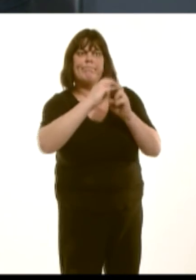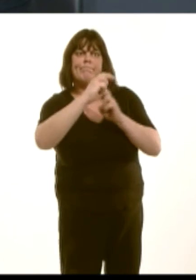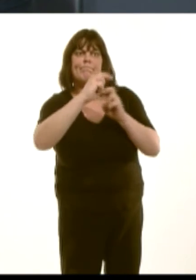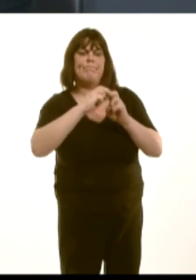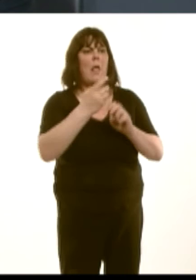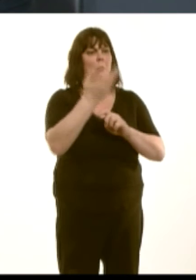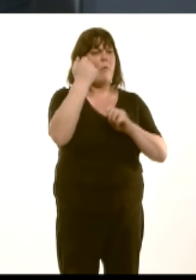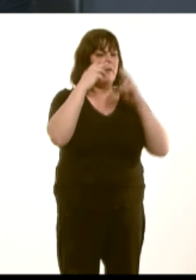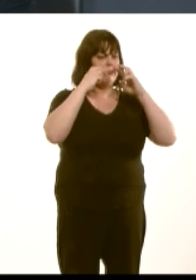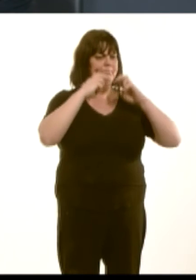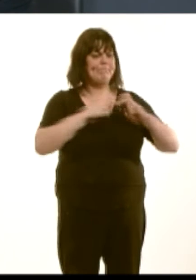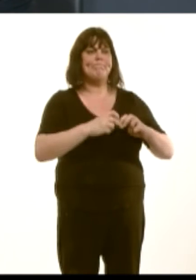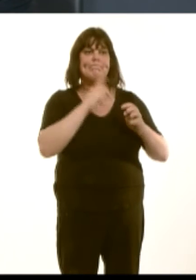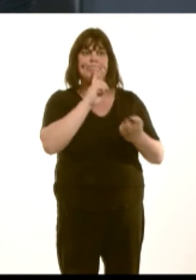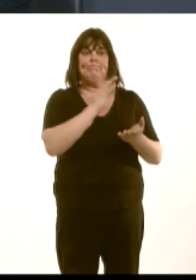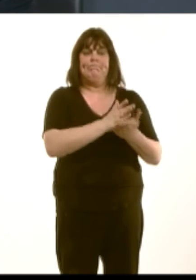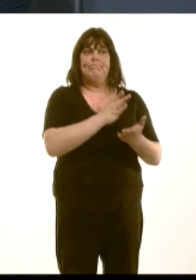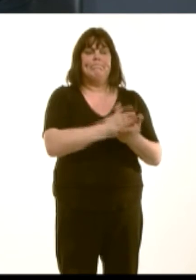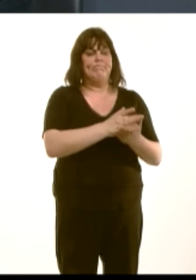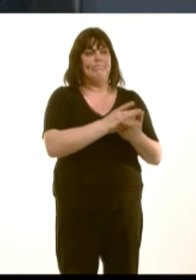have made a strong case for this to be done.